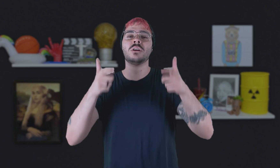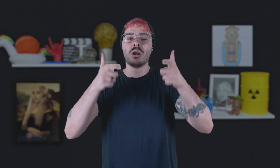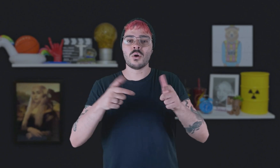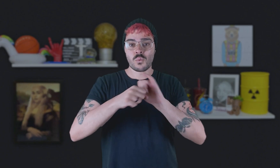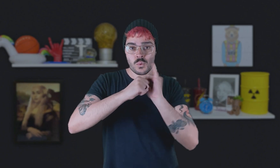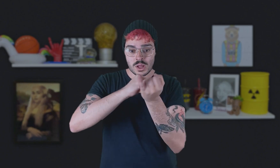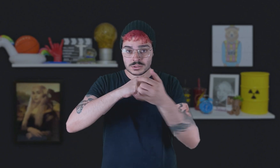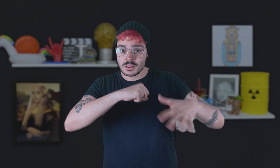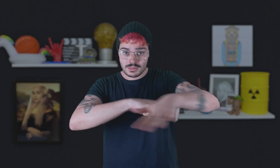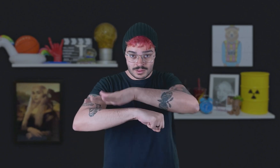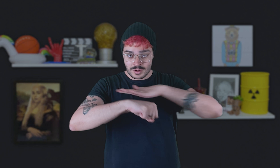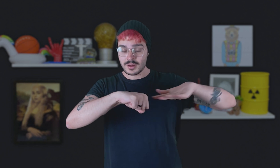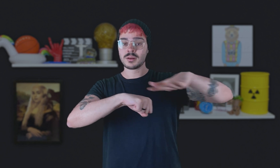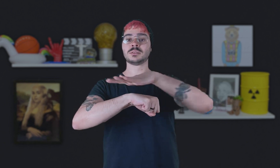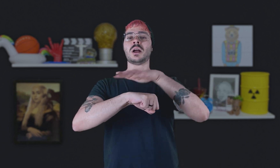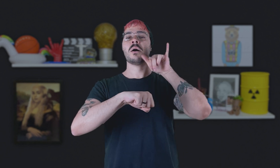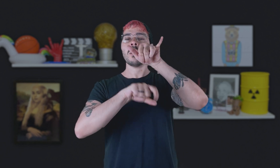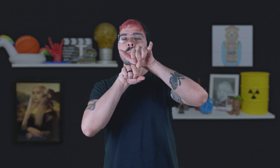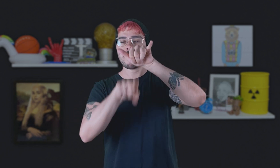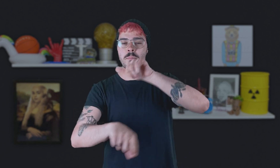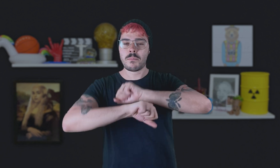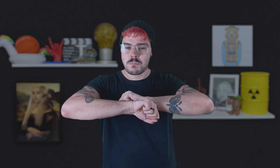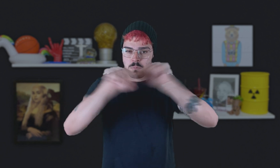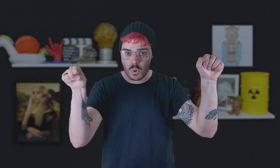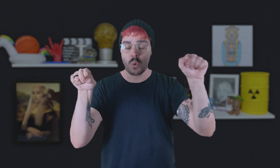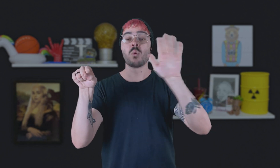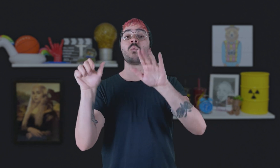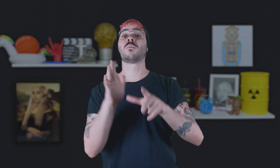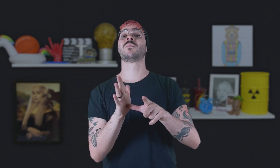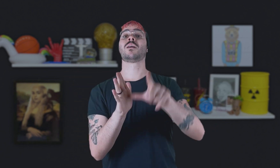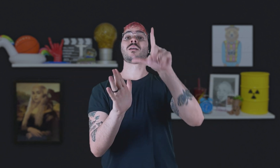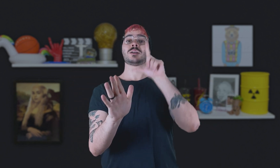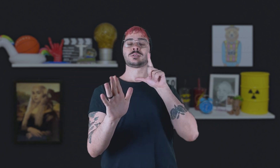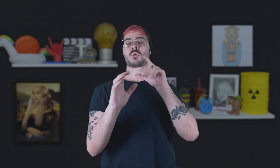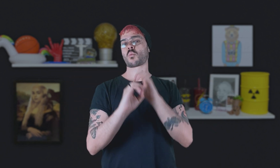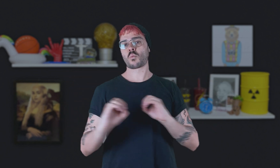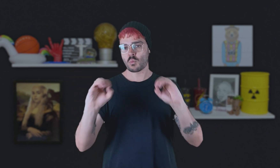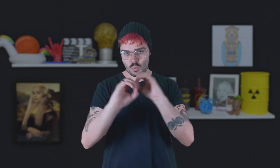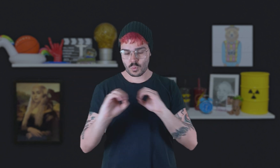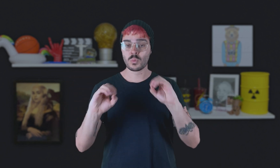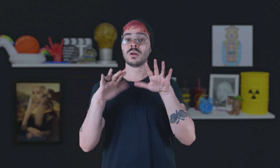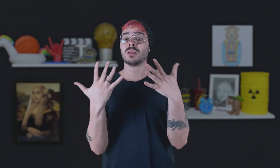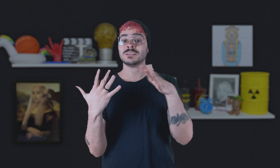Prior to these tests,